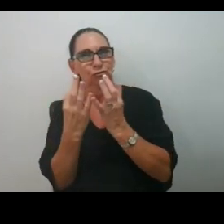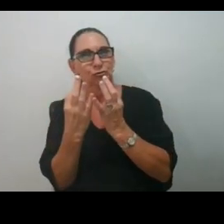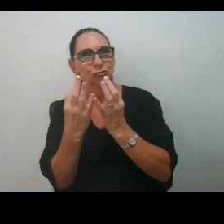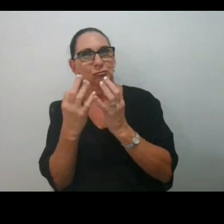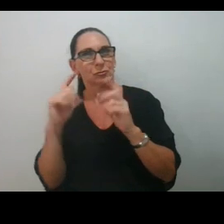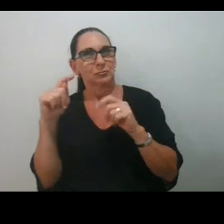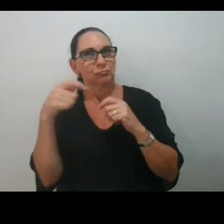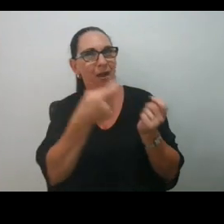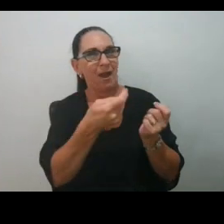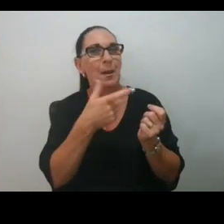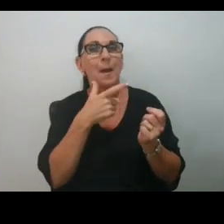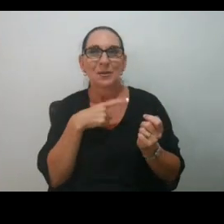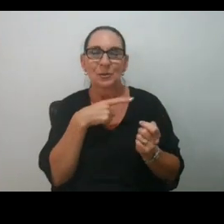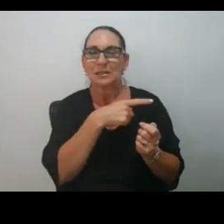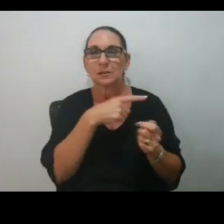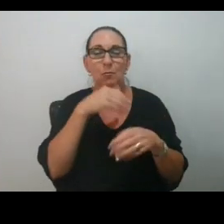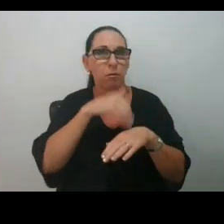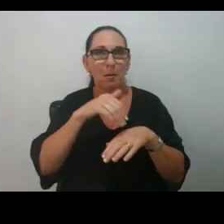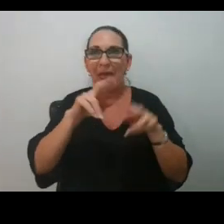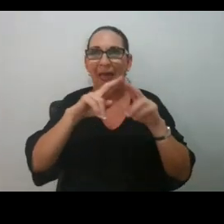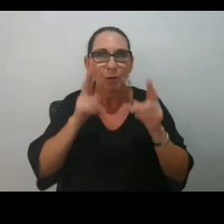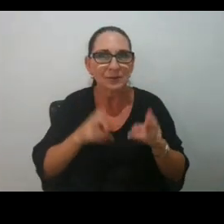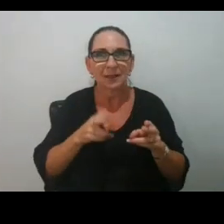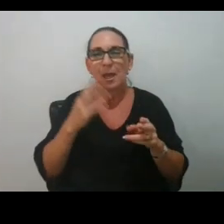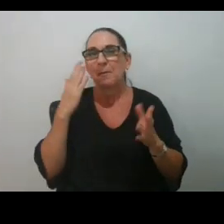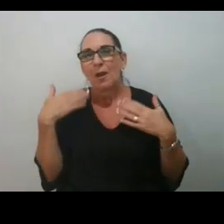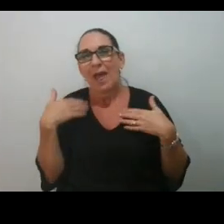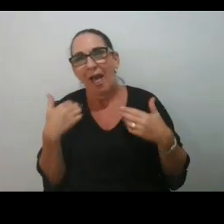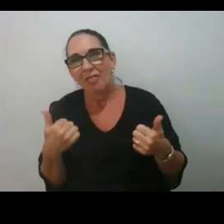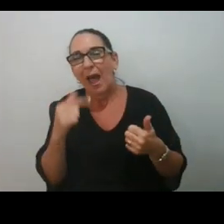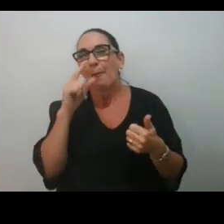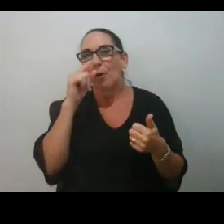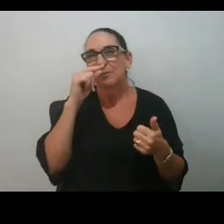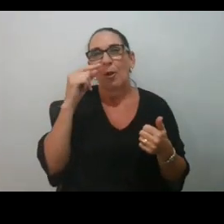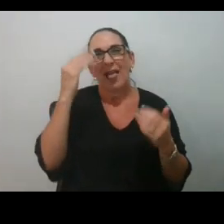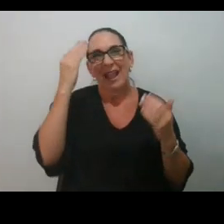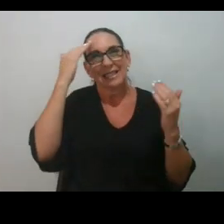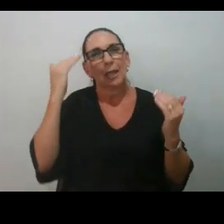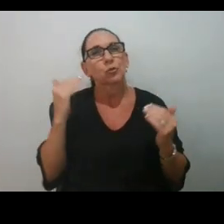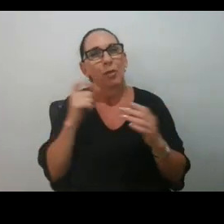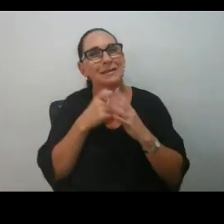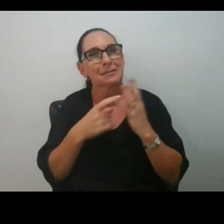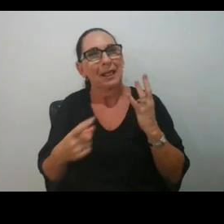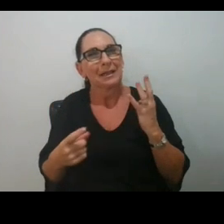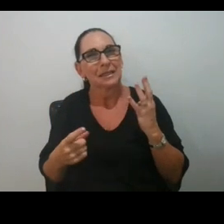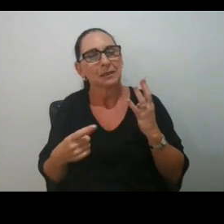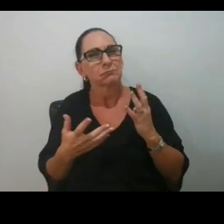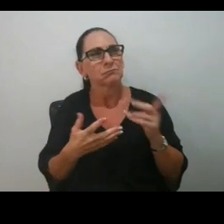health and uh possible intellectual disability uh so he had a lot going on for him so we prioritized